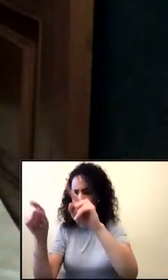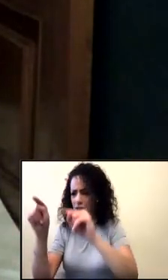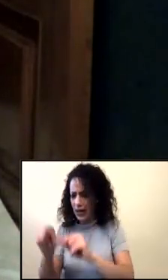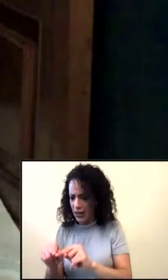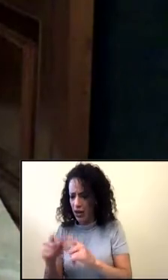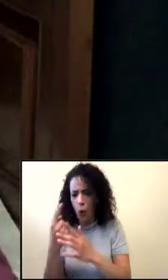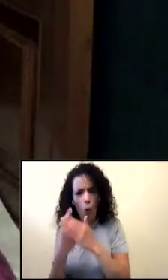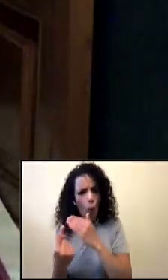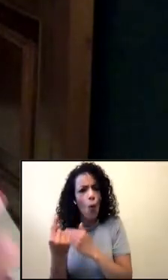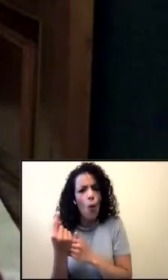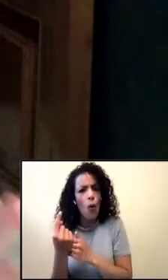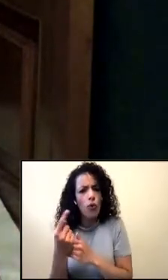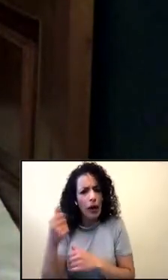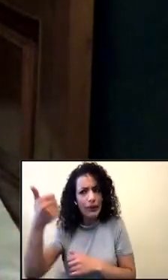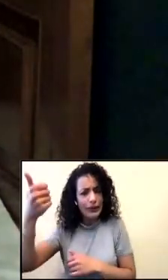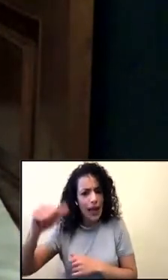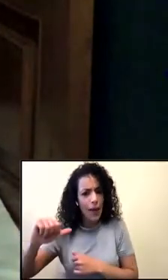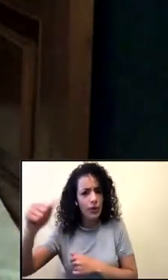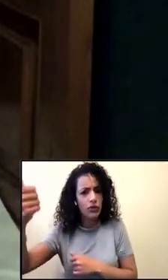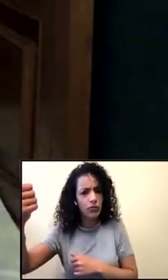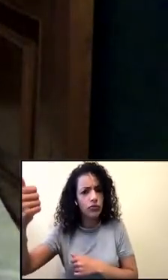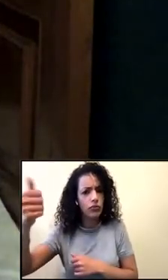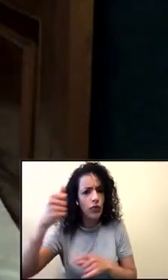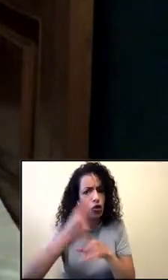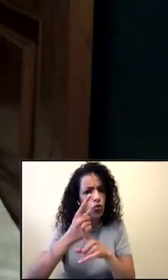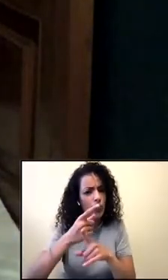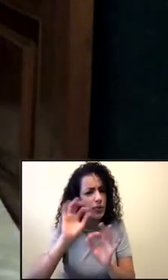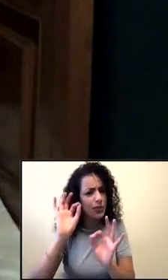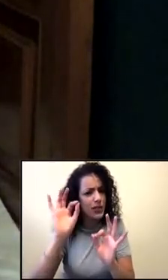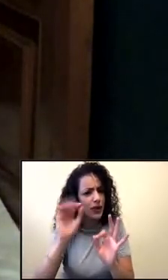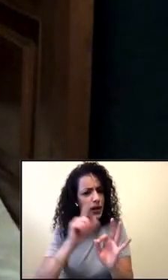and I speak specifically about India and Pakistan, because there is quite a bit of contention there,